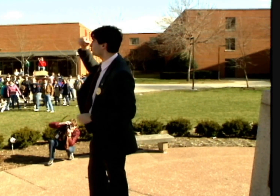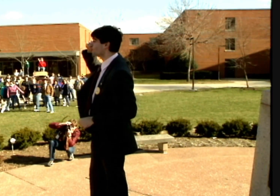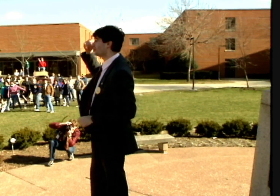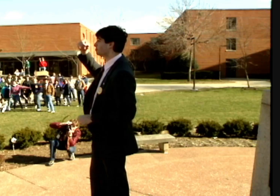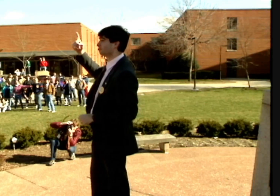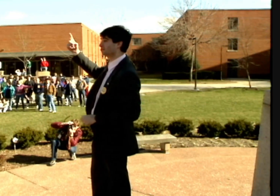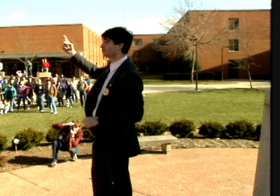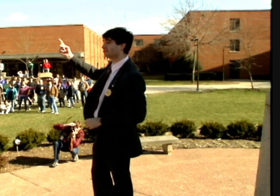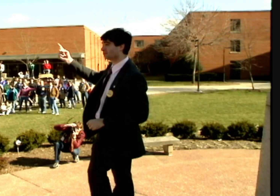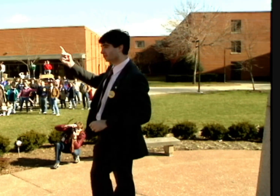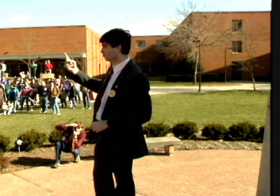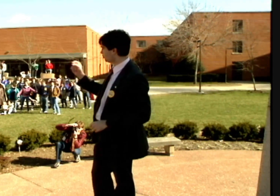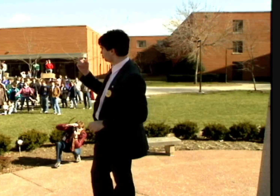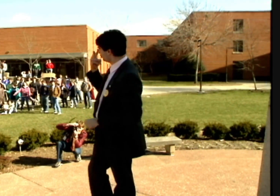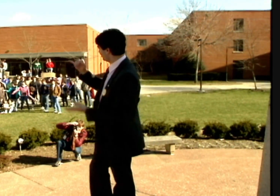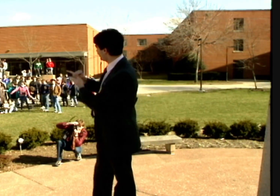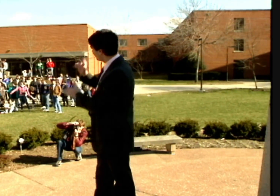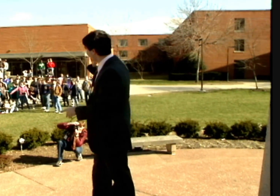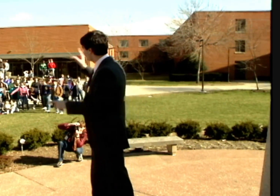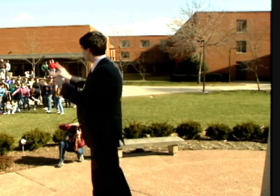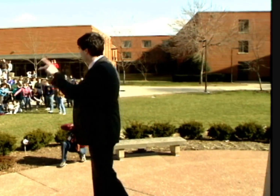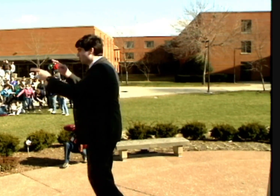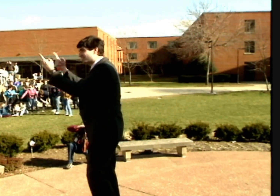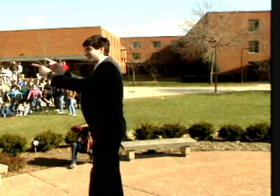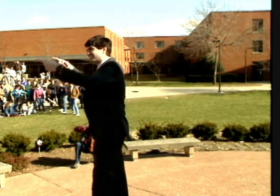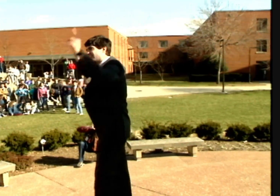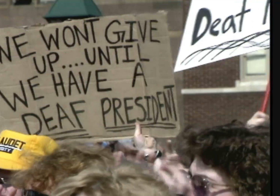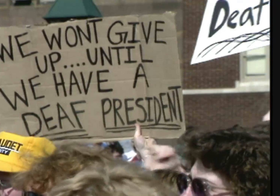His dream was to see deaf people succeed.